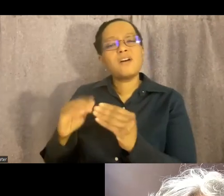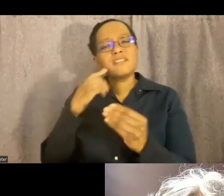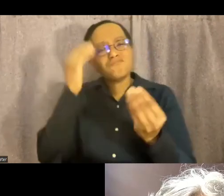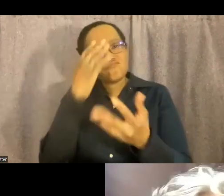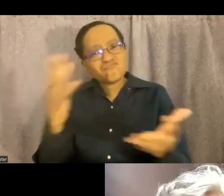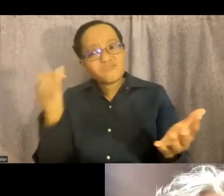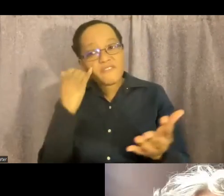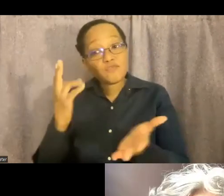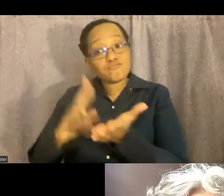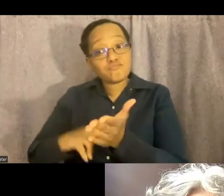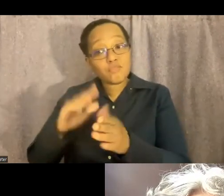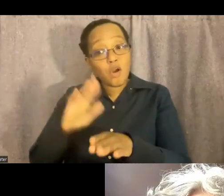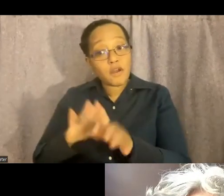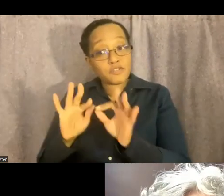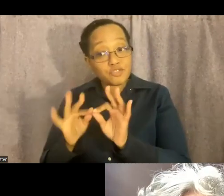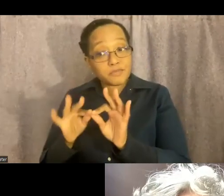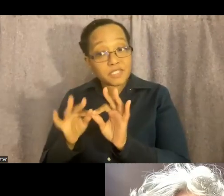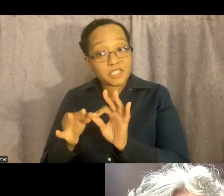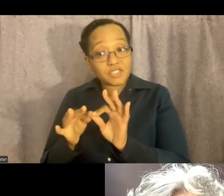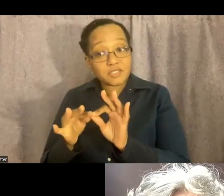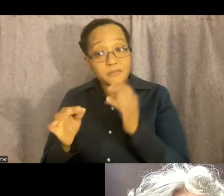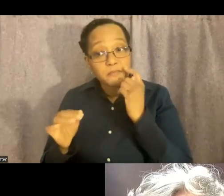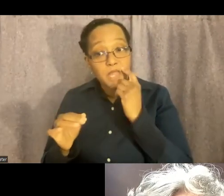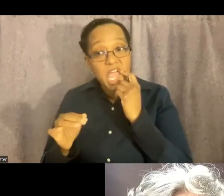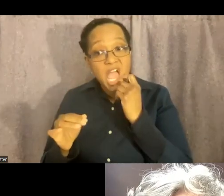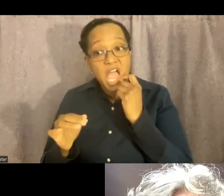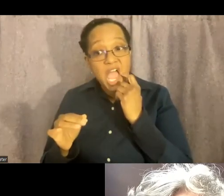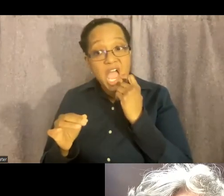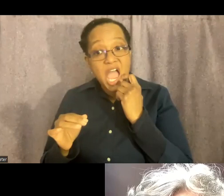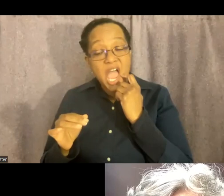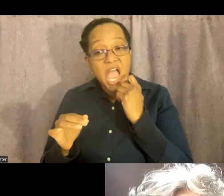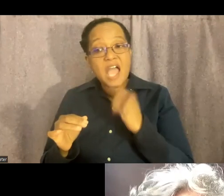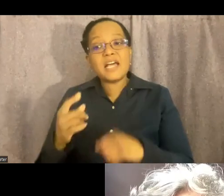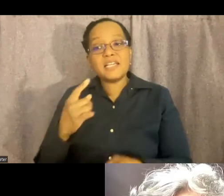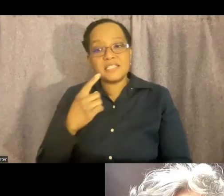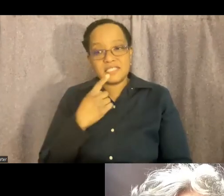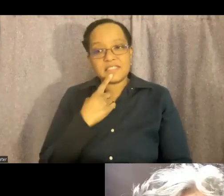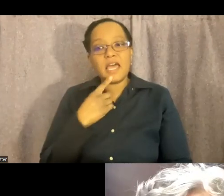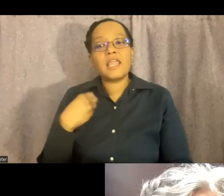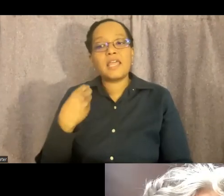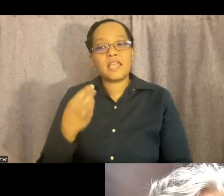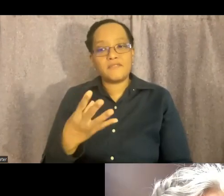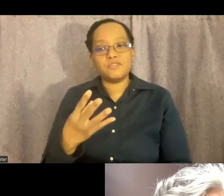can also do is , it gives you the option of mute original audio.